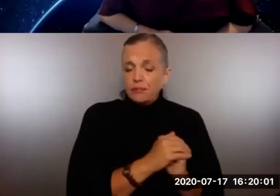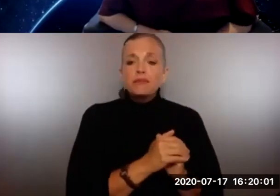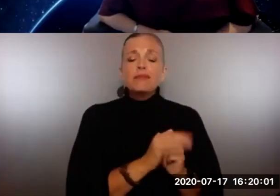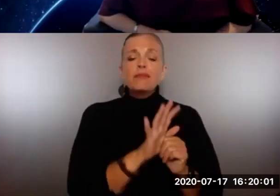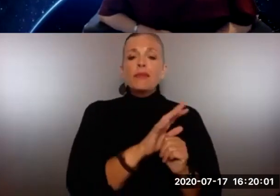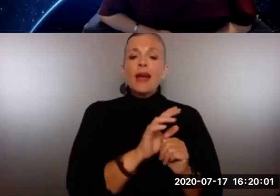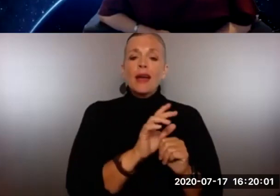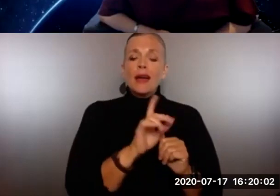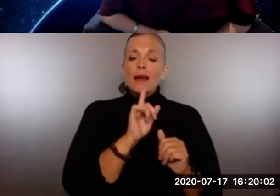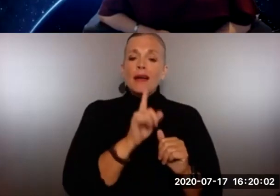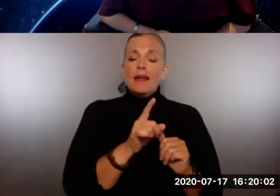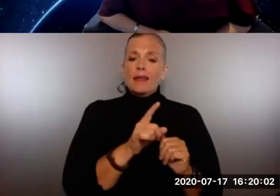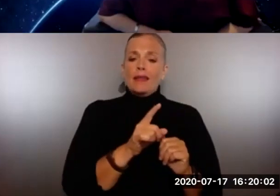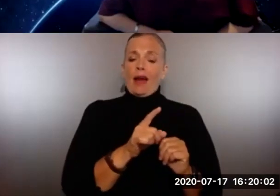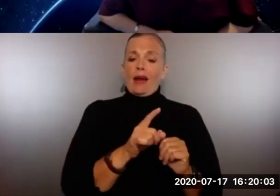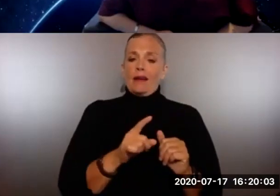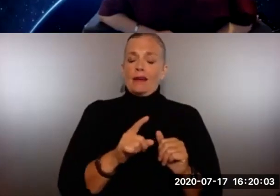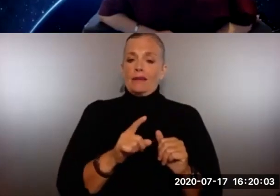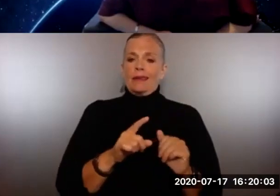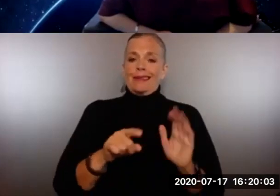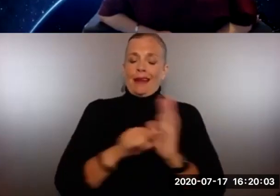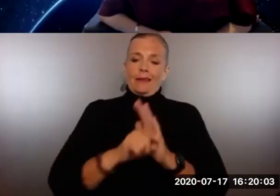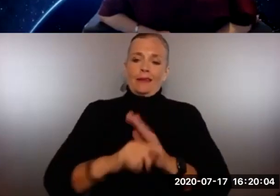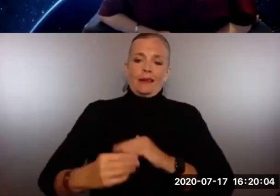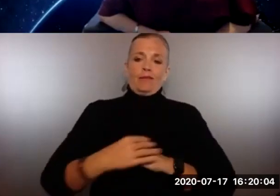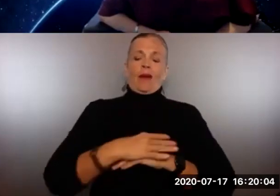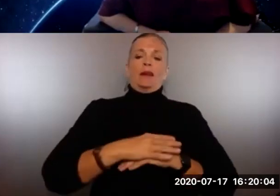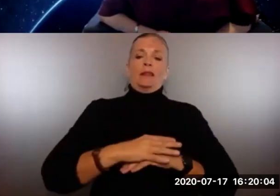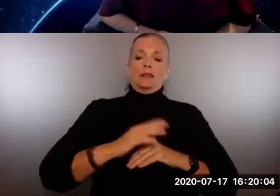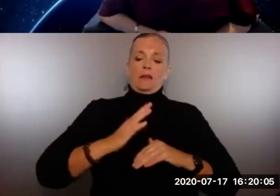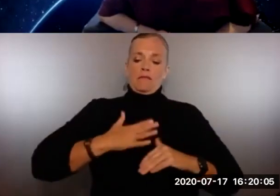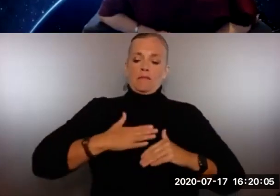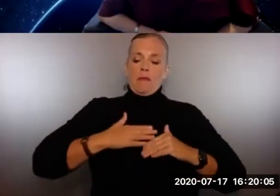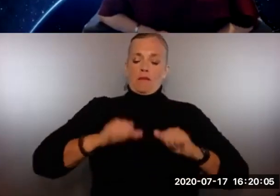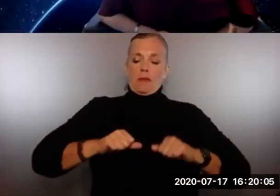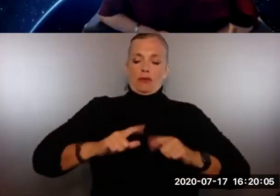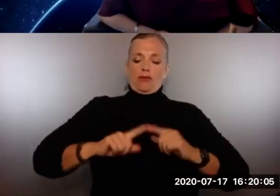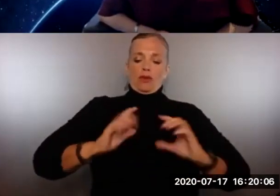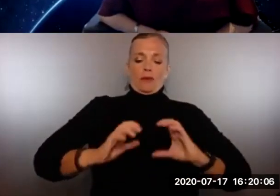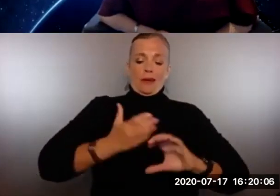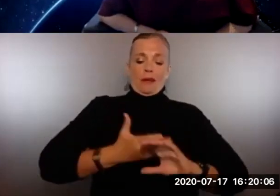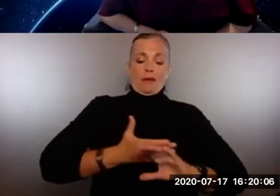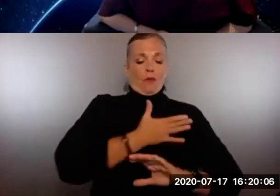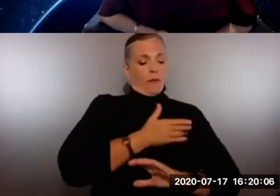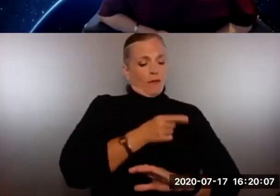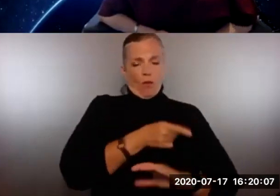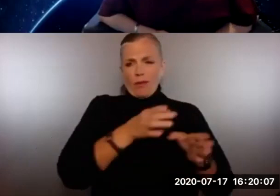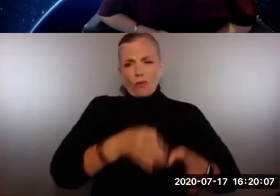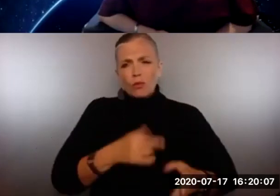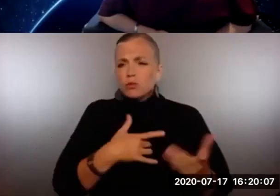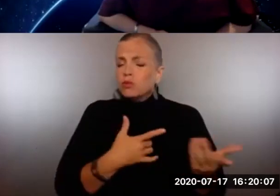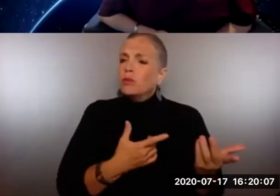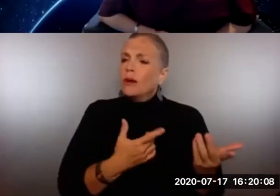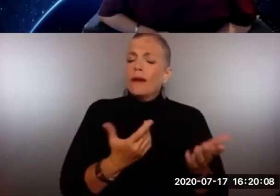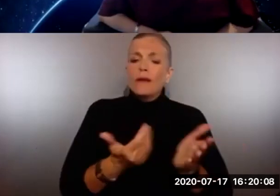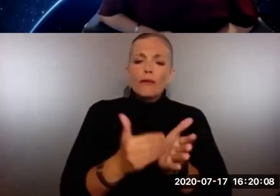affecting their ability to communicate the way they did in the past. All too frequently, there is a presumption